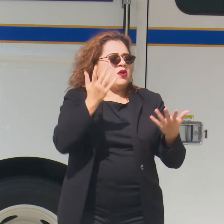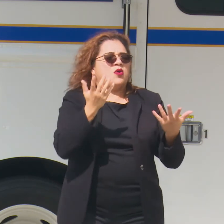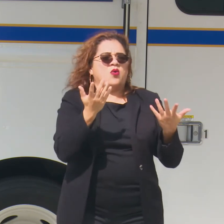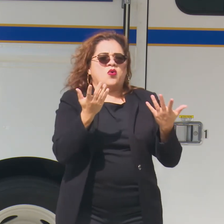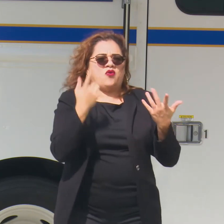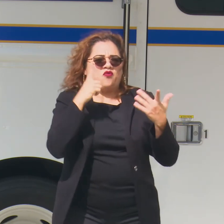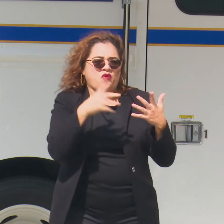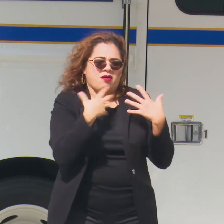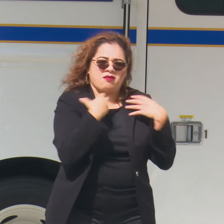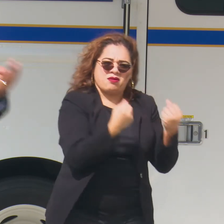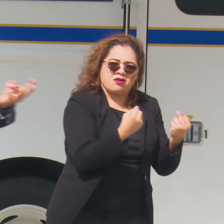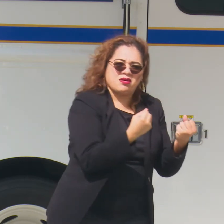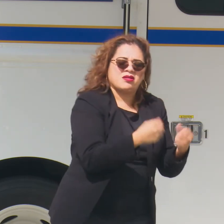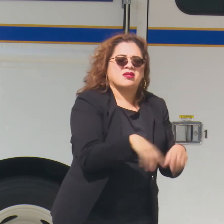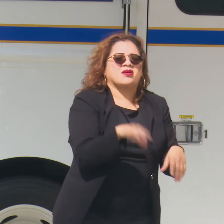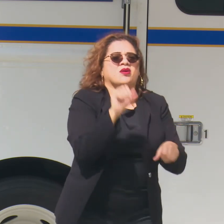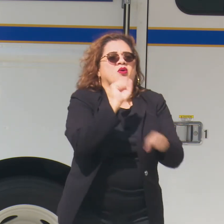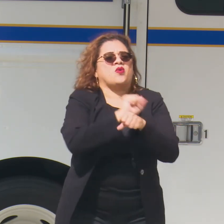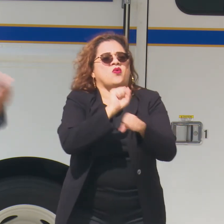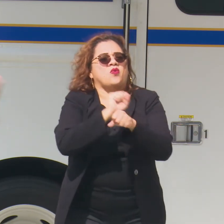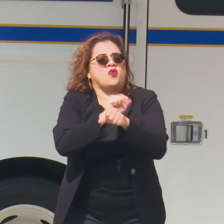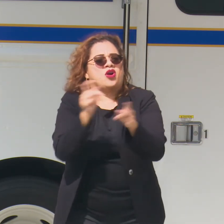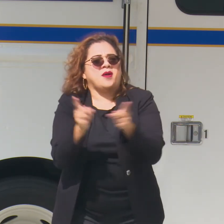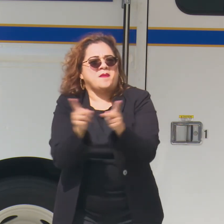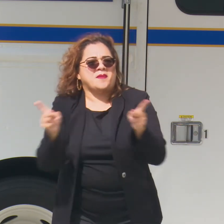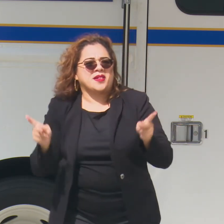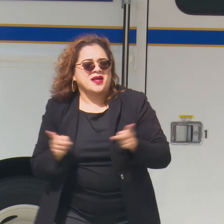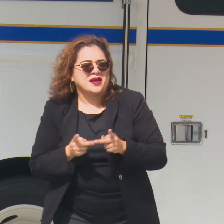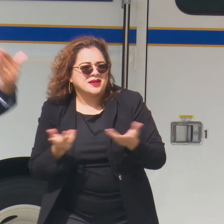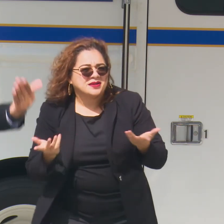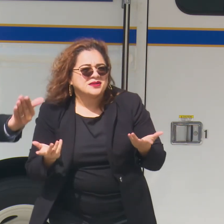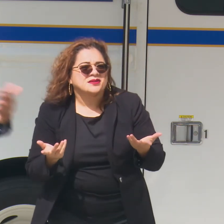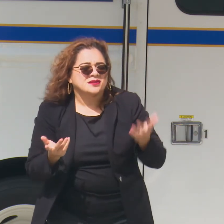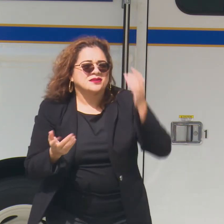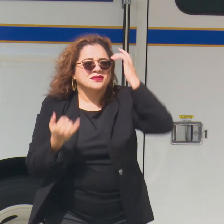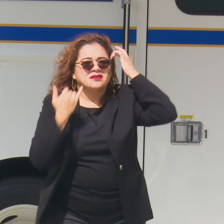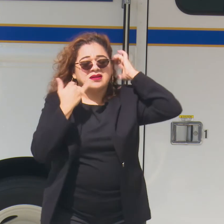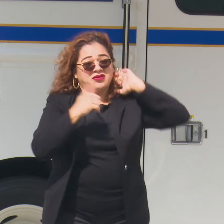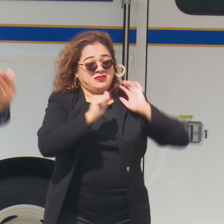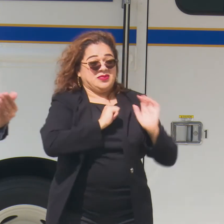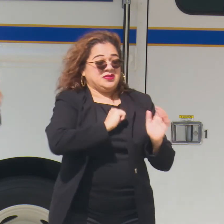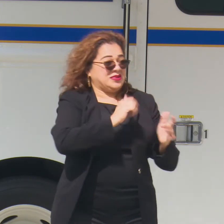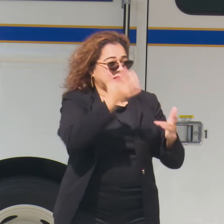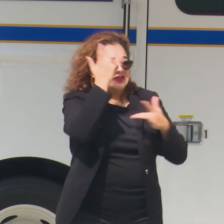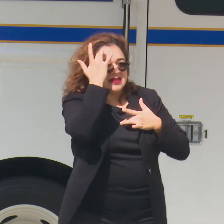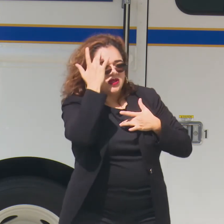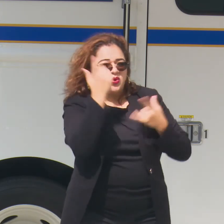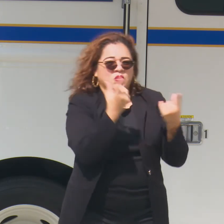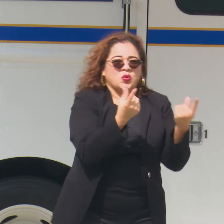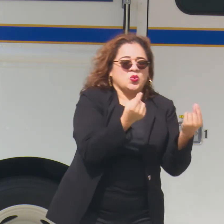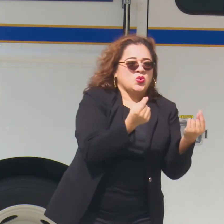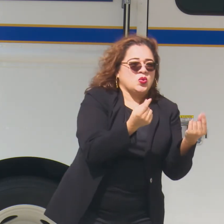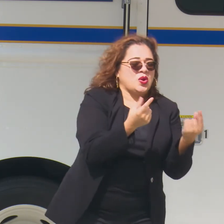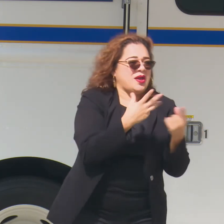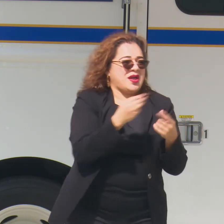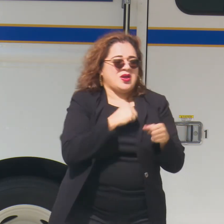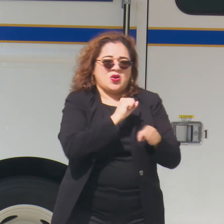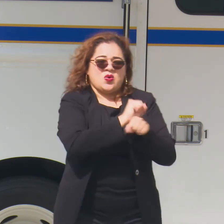what their, what their workplace may or may not be able to do to them if they actually get sick, how they can access other health care.